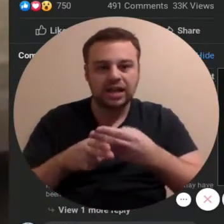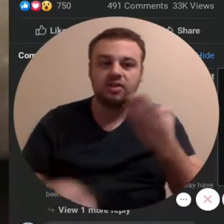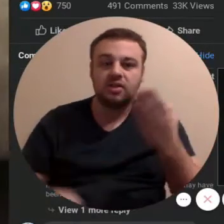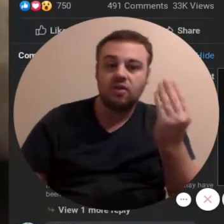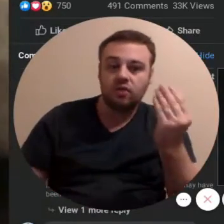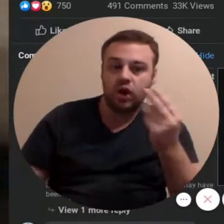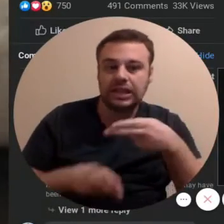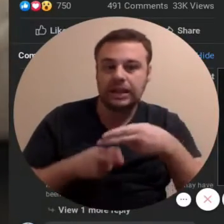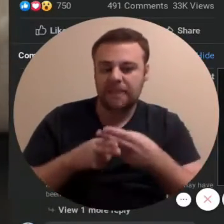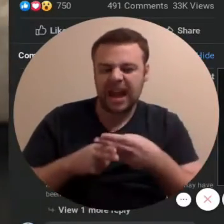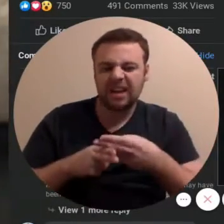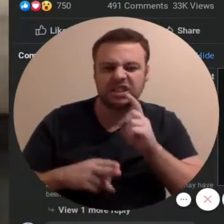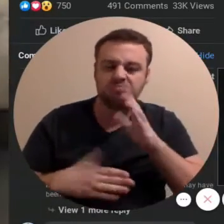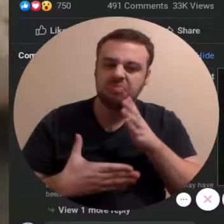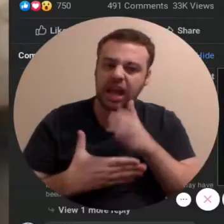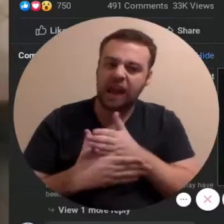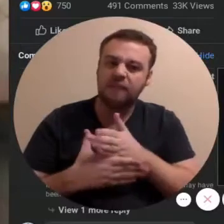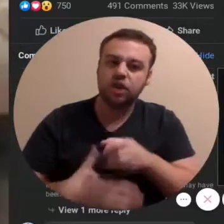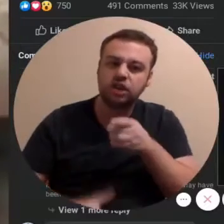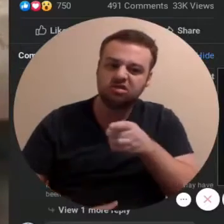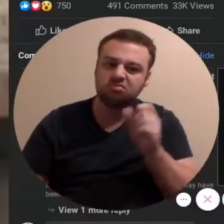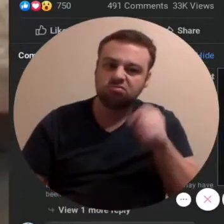Erica: 14 pounds. So, have you been able to touch him in your trainings in here?